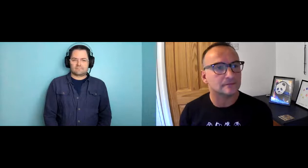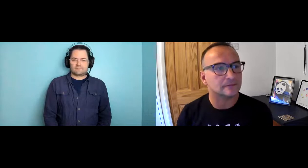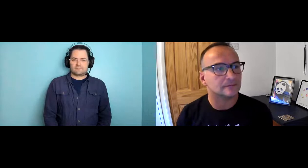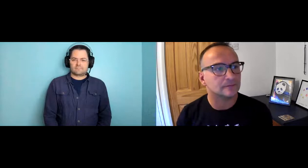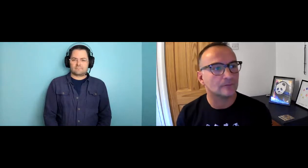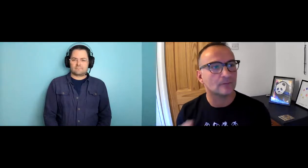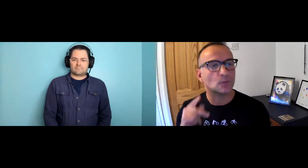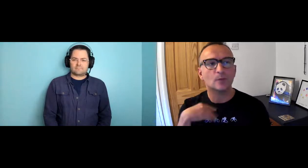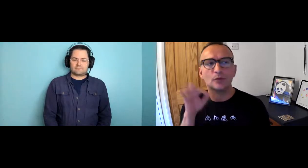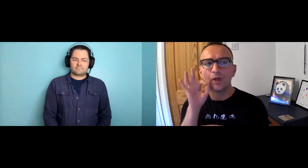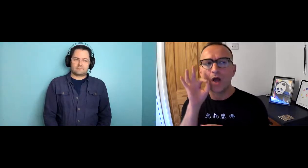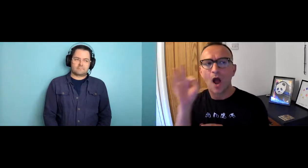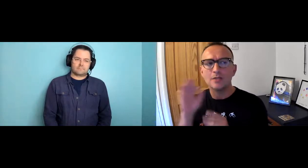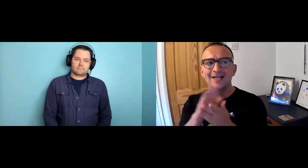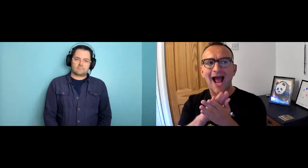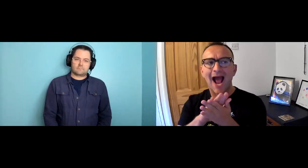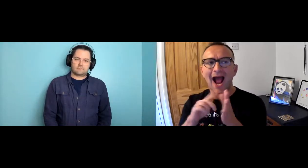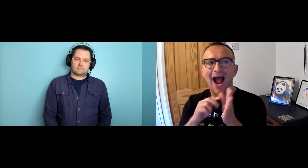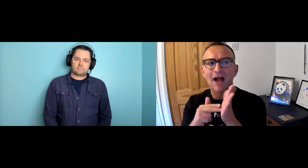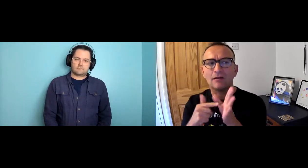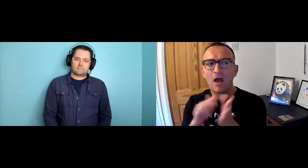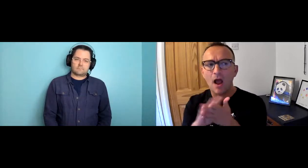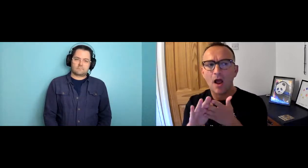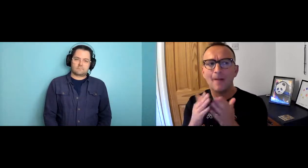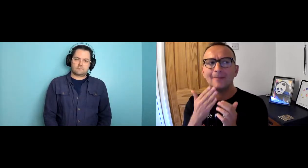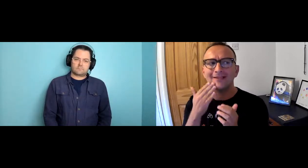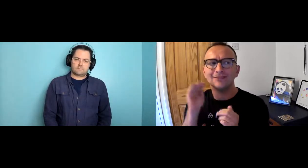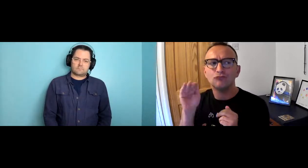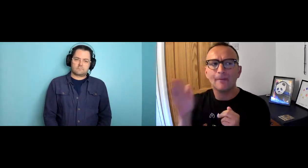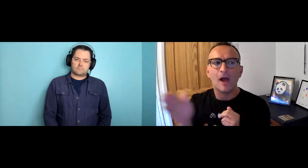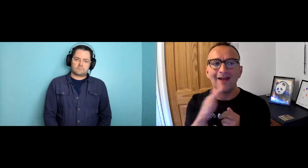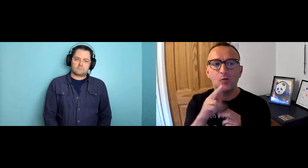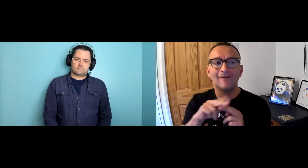if you want to ask something use the raise hand